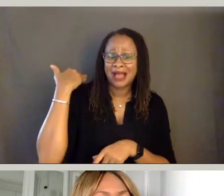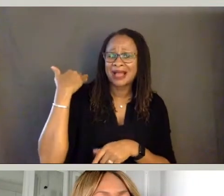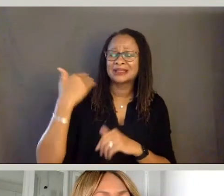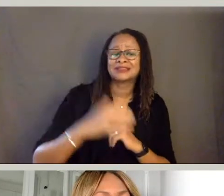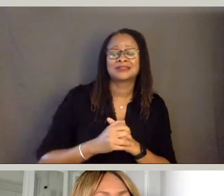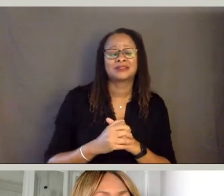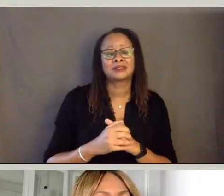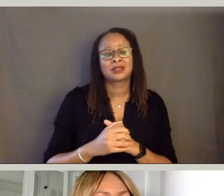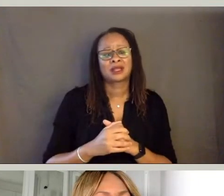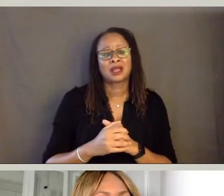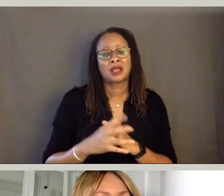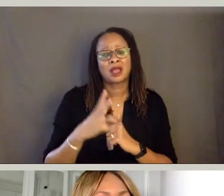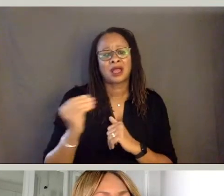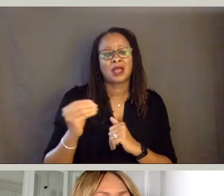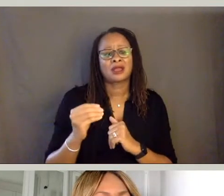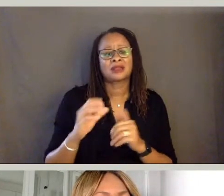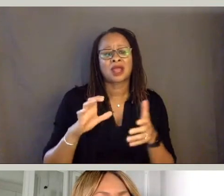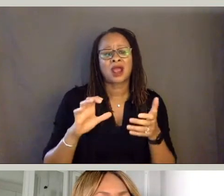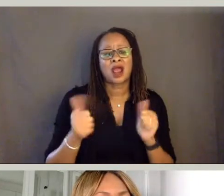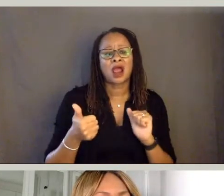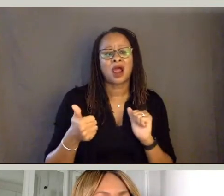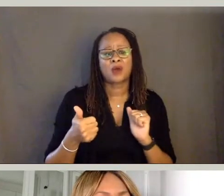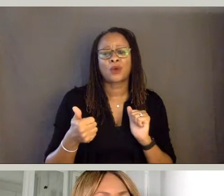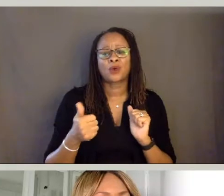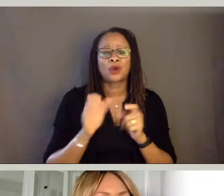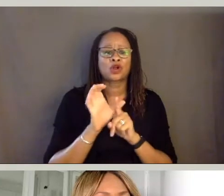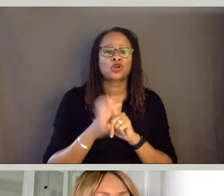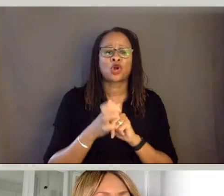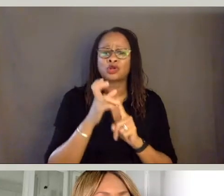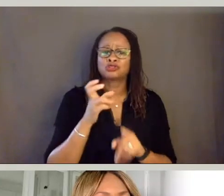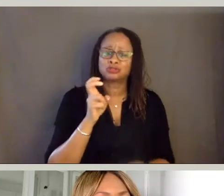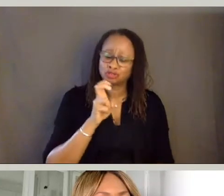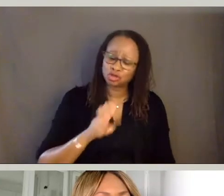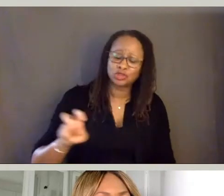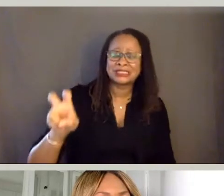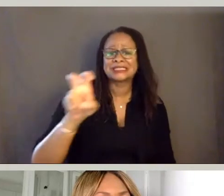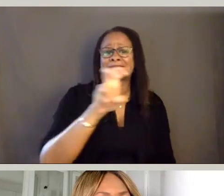in how the cultural tourism and trans media are in relation?